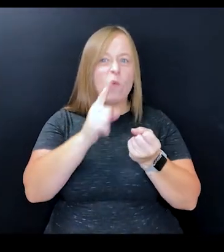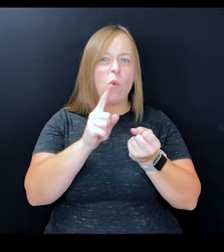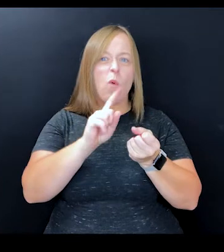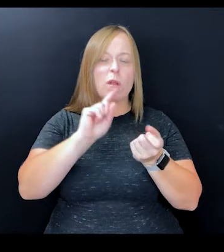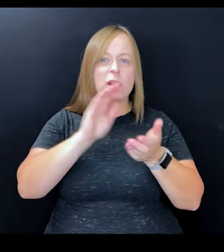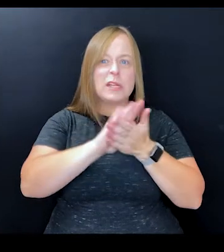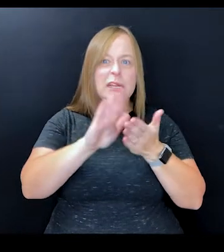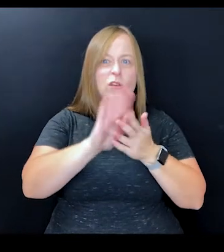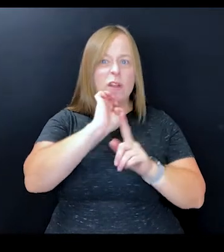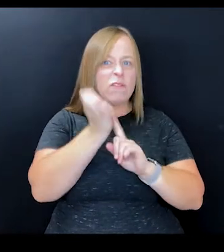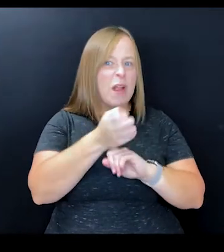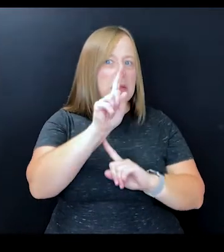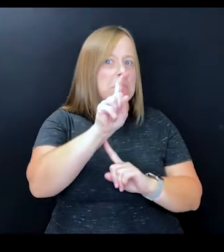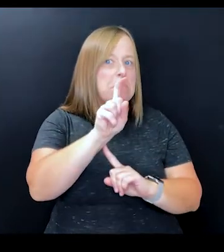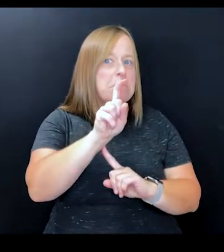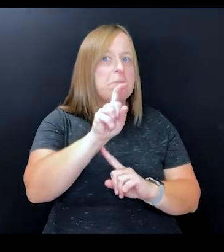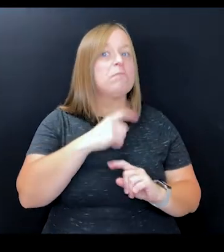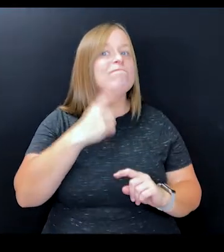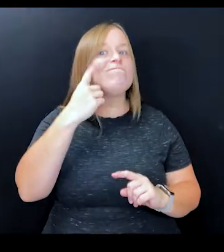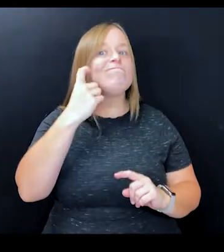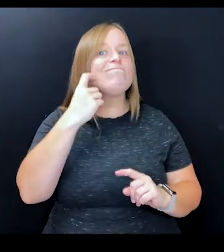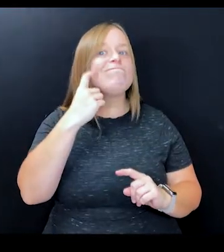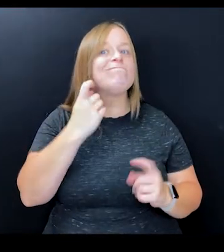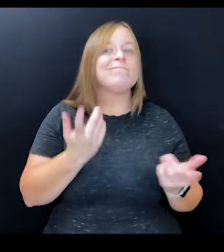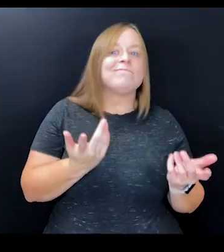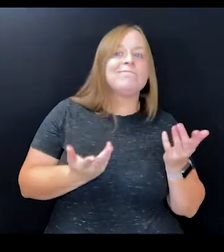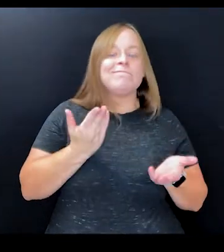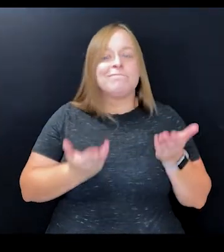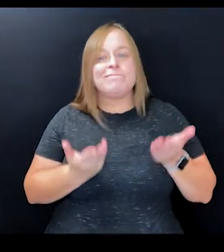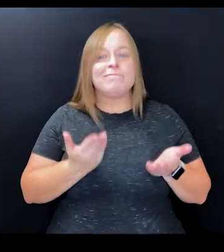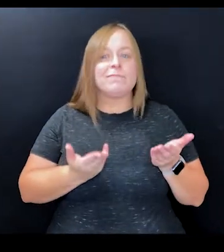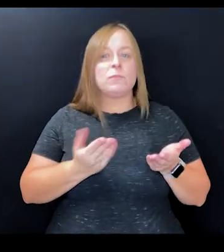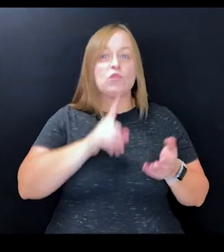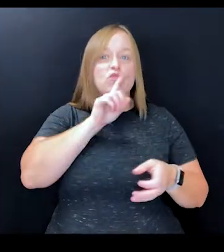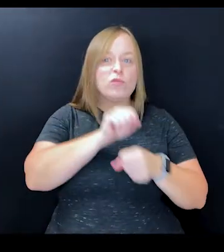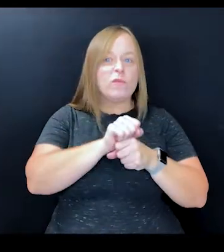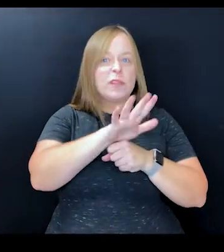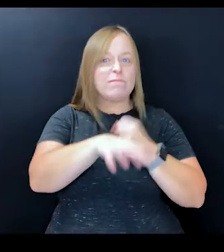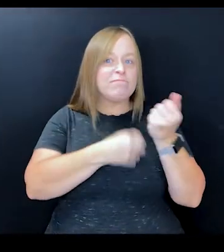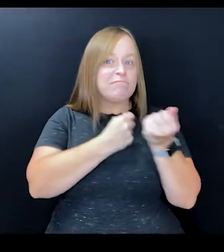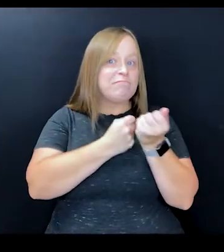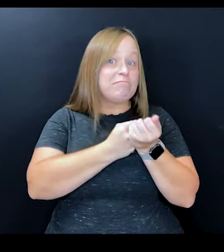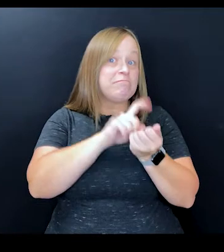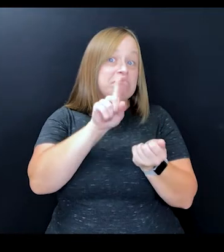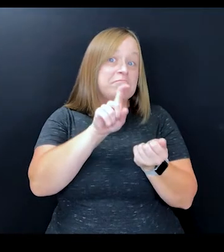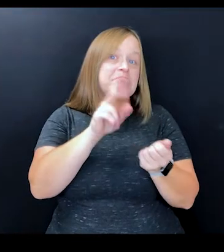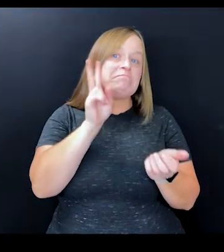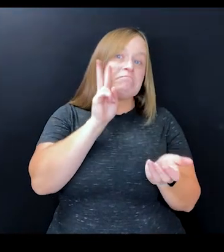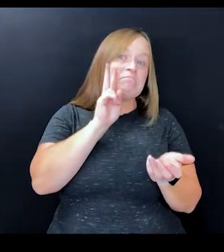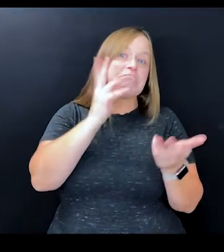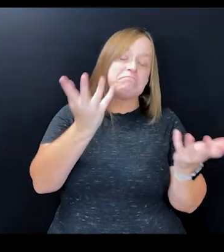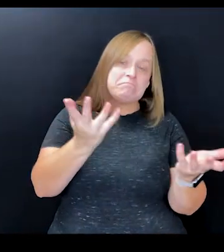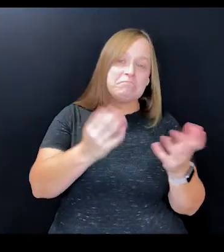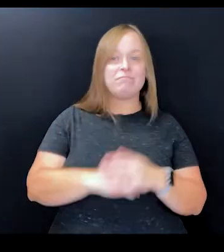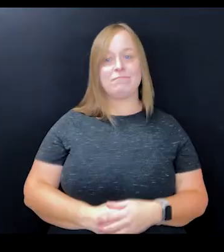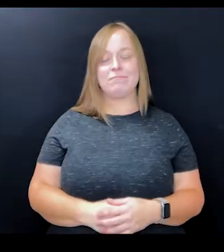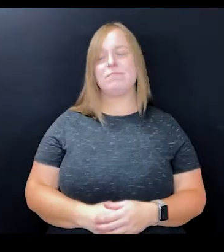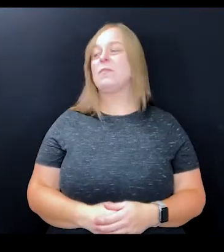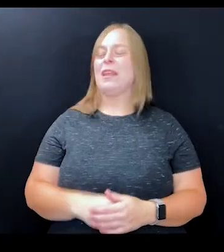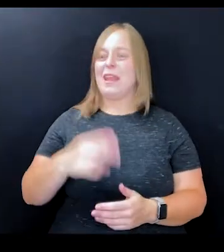for a cleaner environment, and if you find them to be truthful on the things they say they stand for. [Katrin] And Helen,